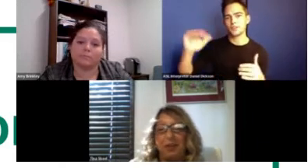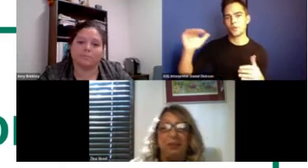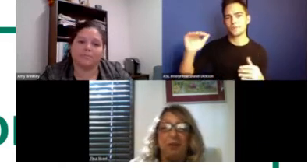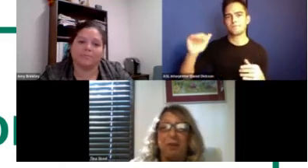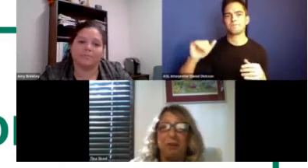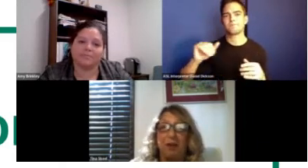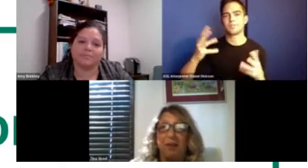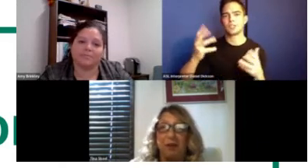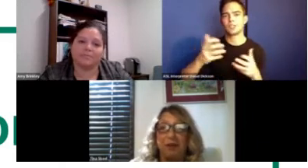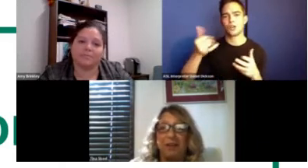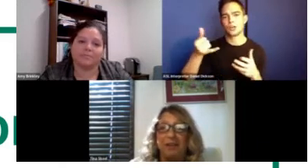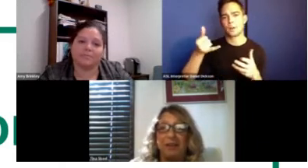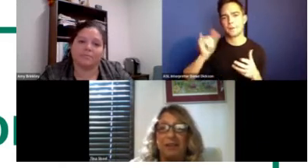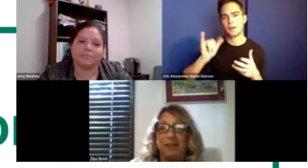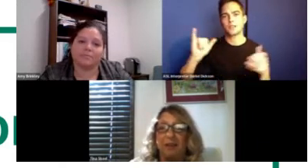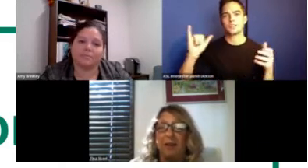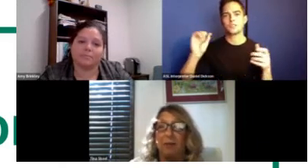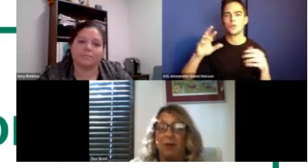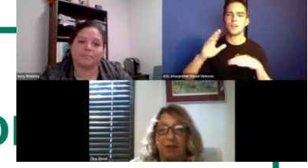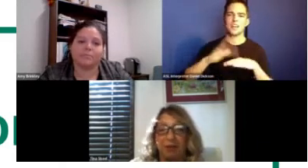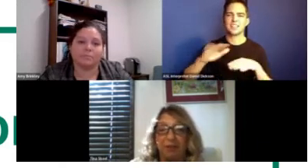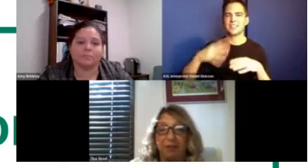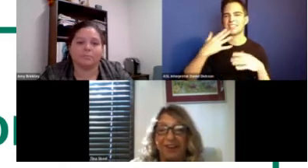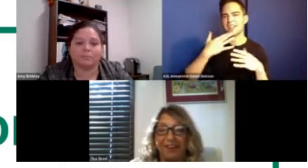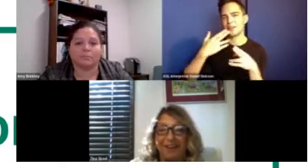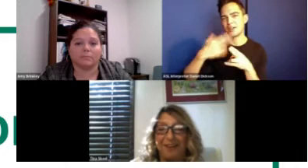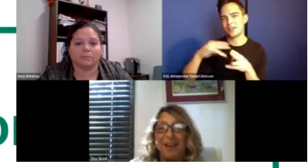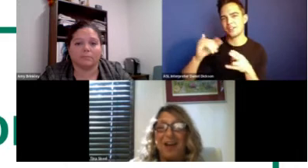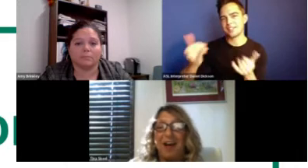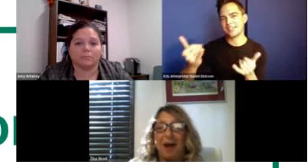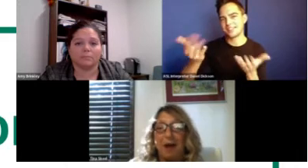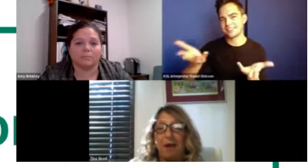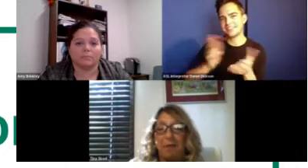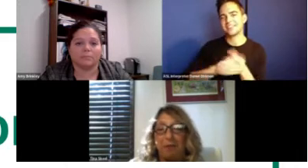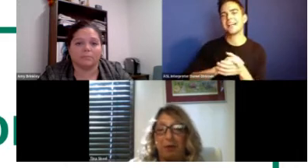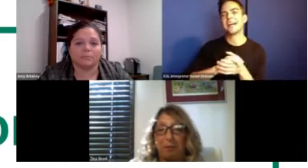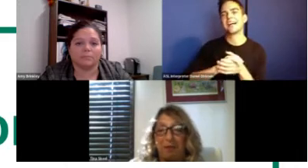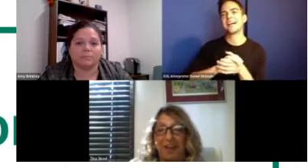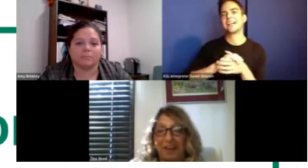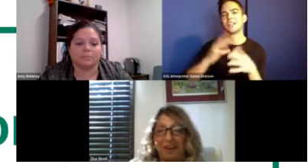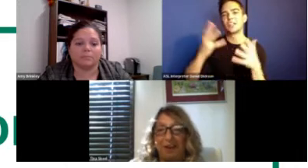dark blonde, or at least that's the color I'm going to call it right now. dark blonde hair